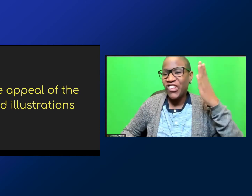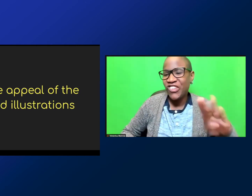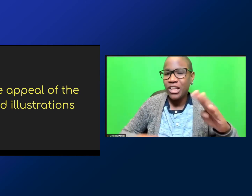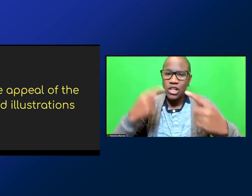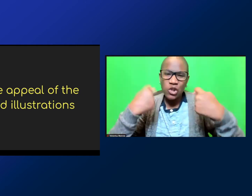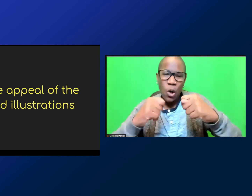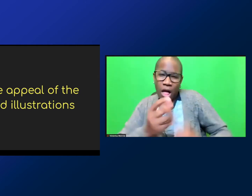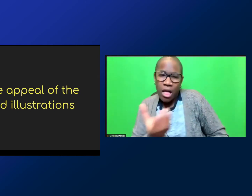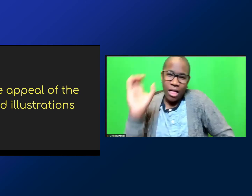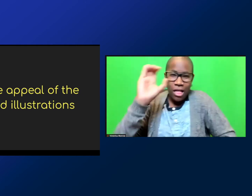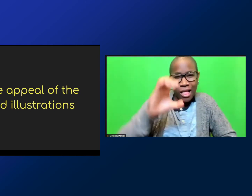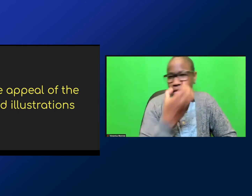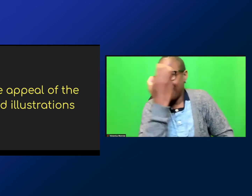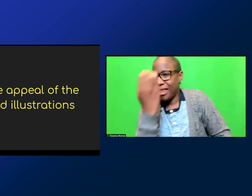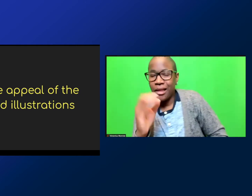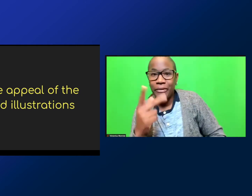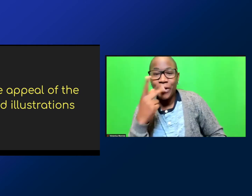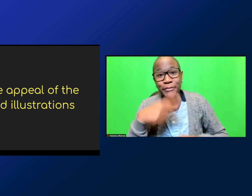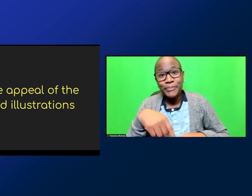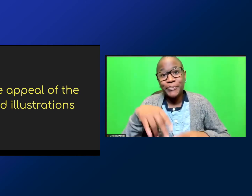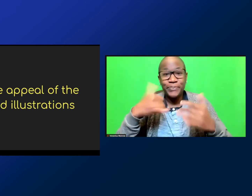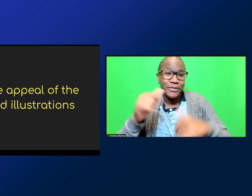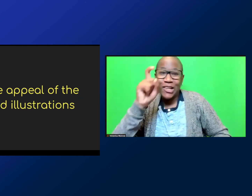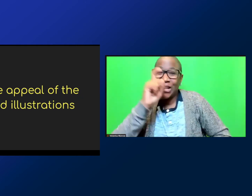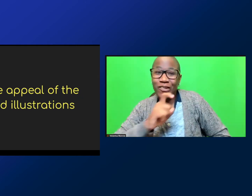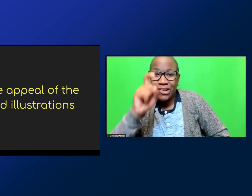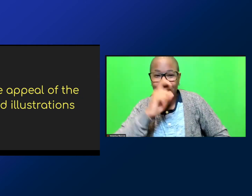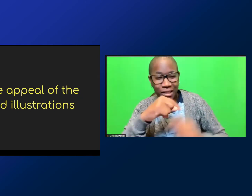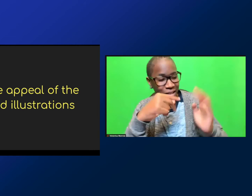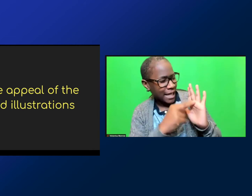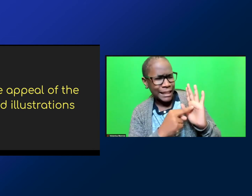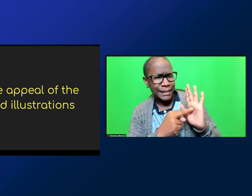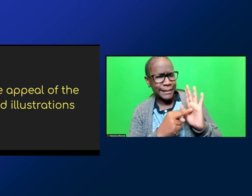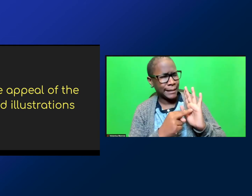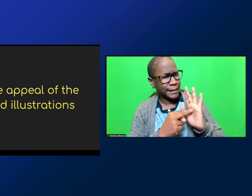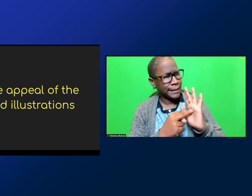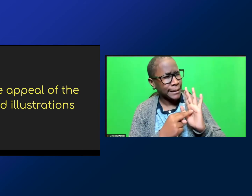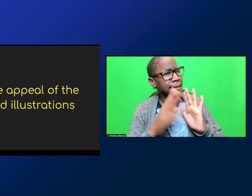often you know one thing that we'll notice is that boys are giving you know blue things whereas girls